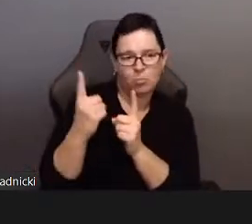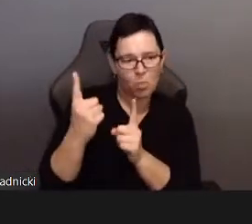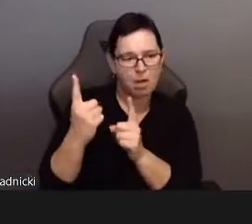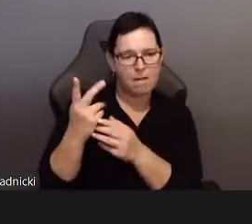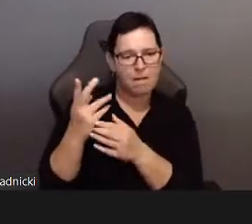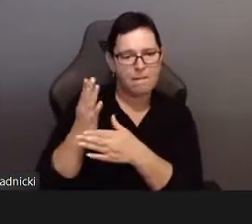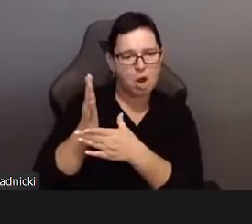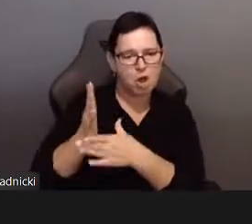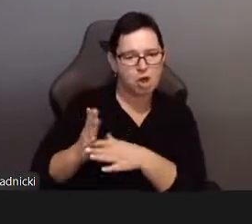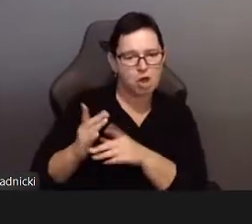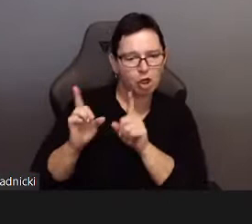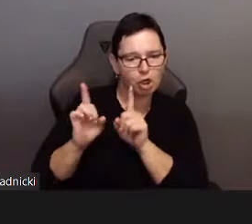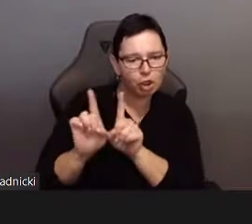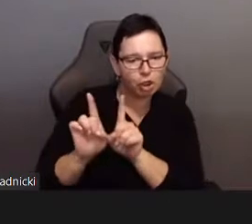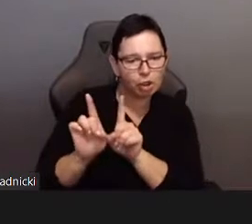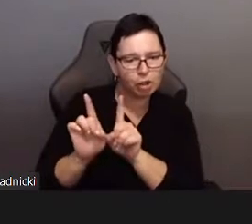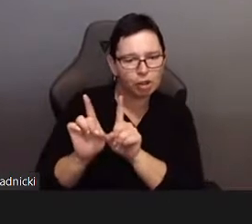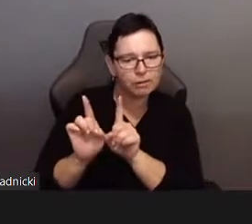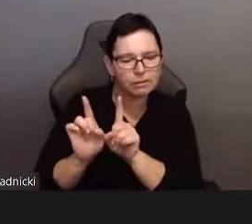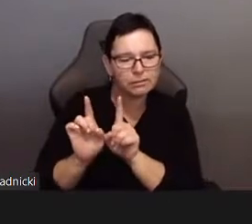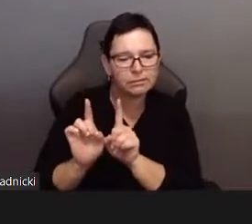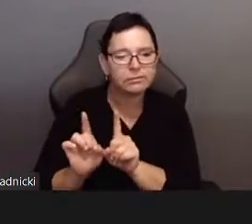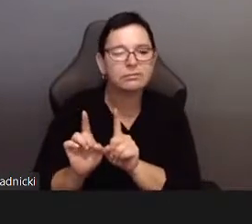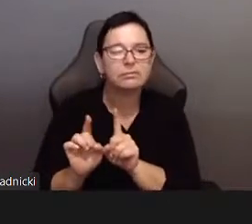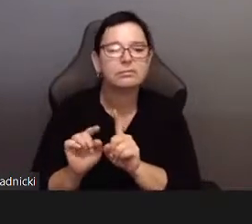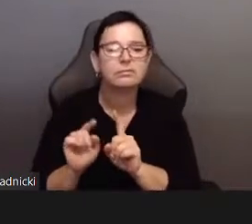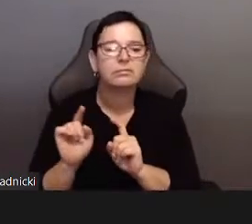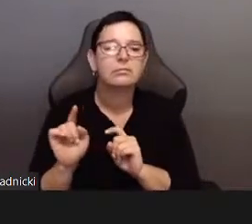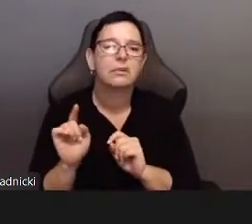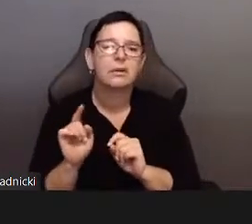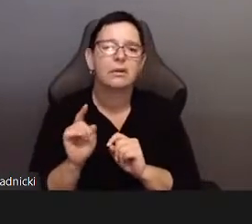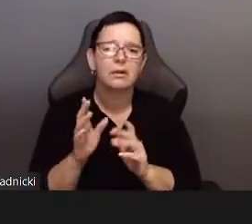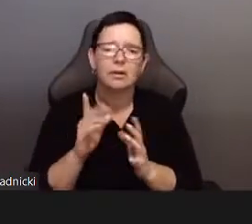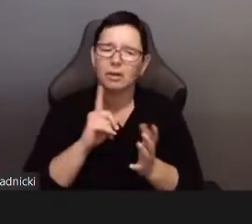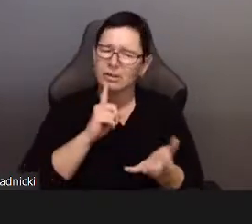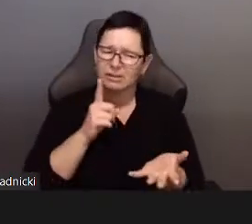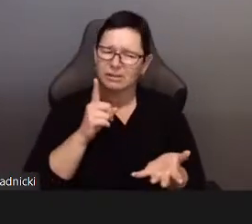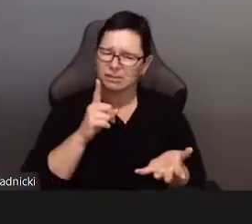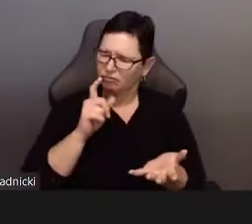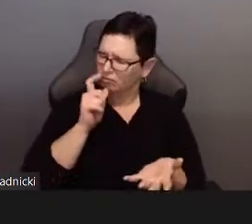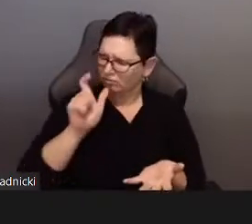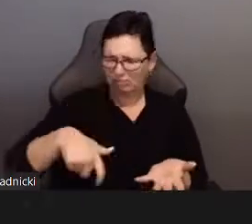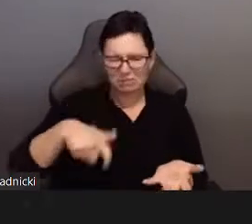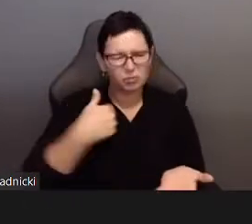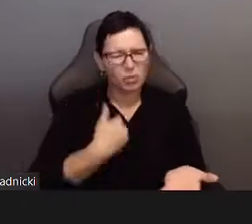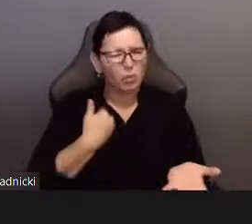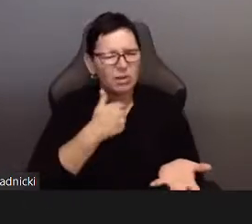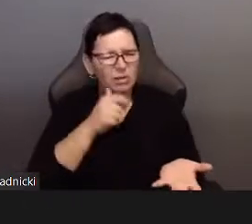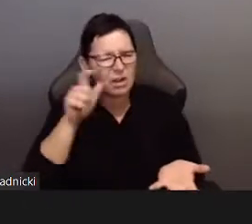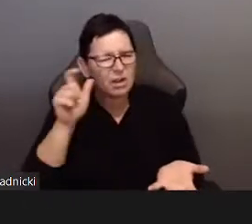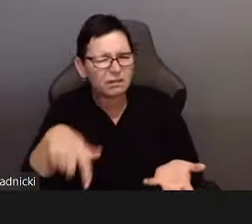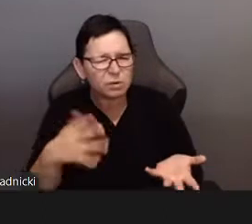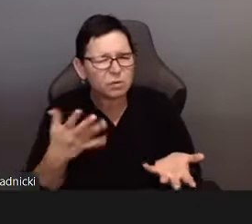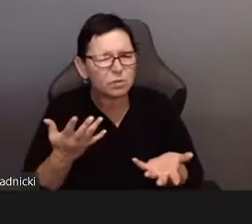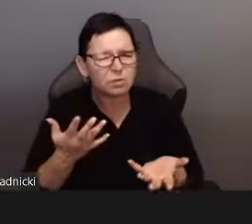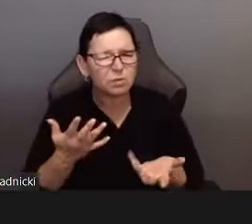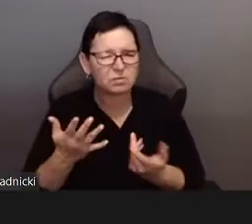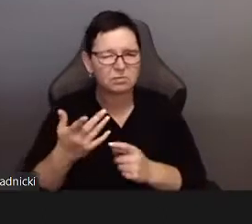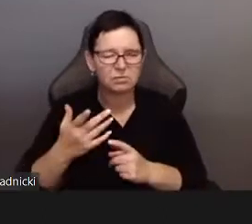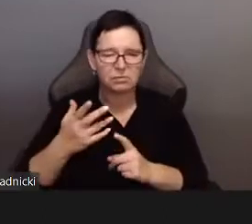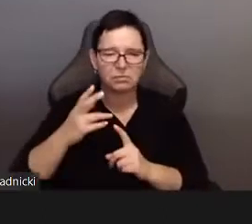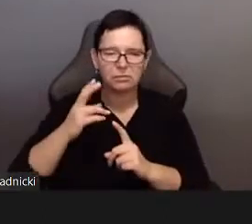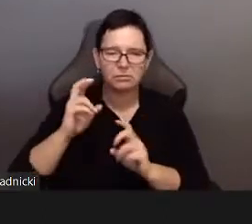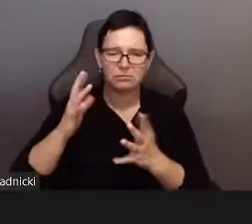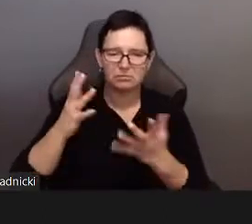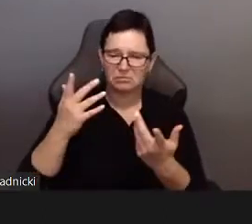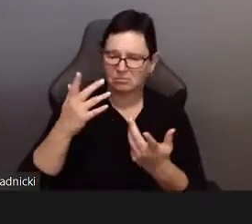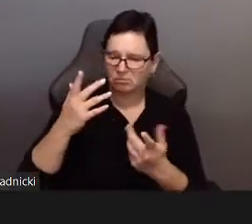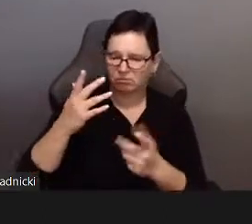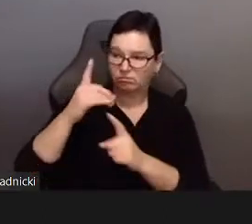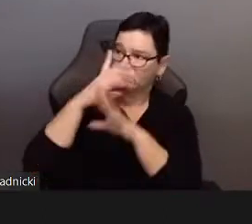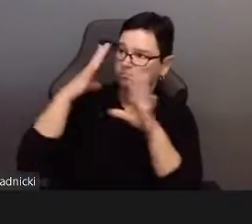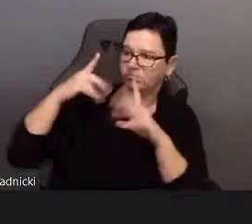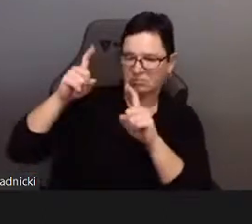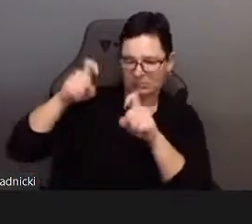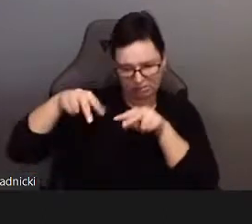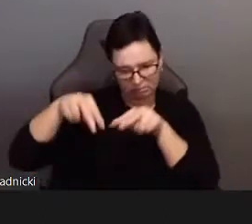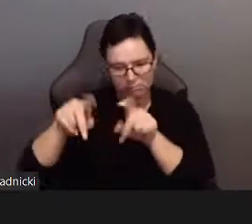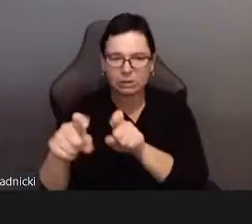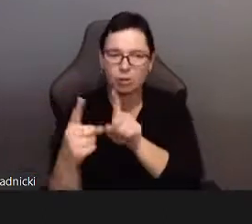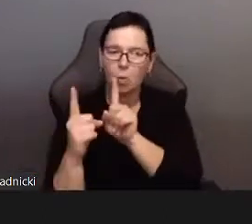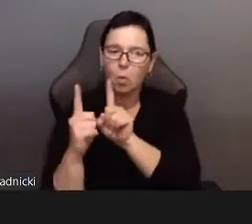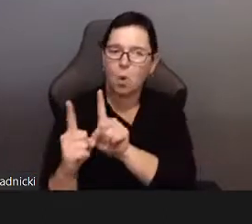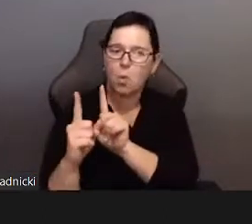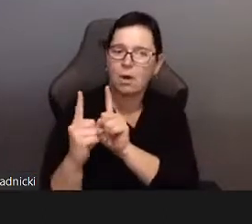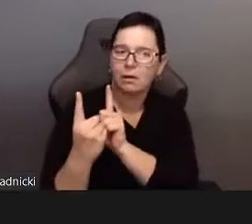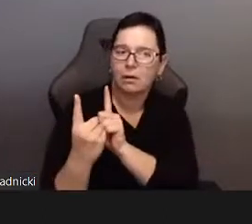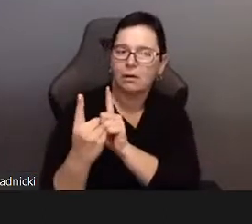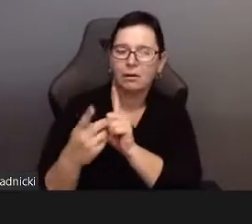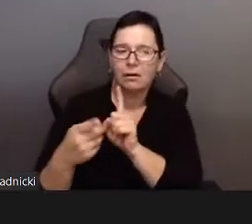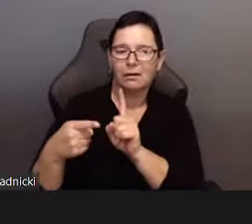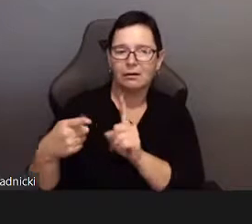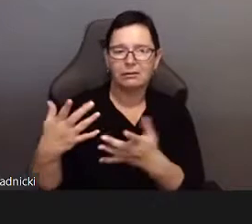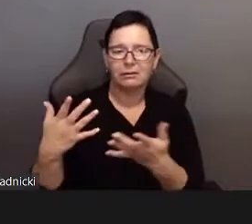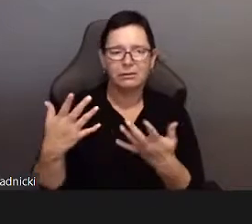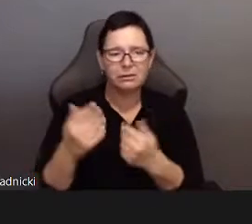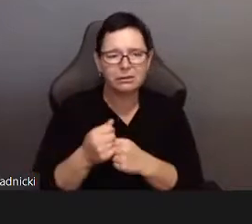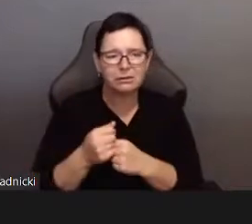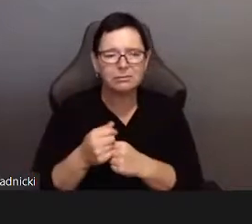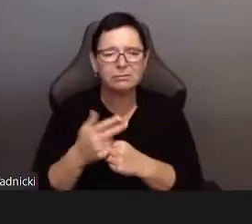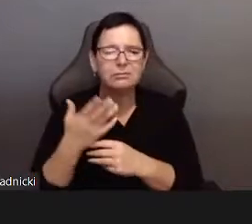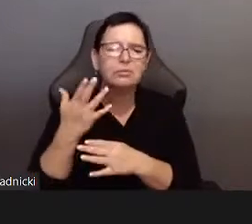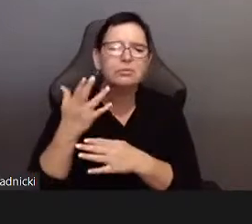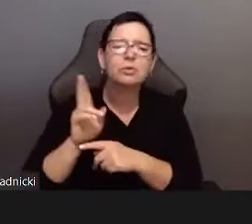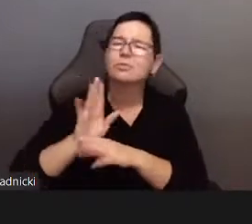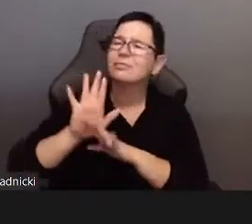Bersani writes that far from apologizing for the promiscuity as a failure to maintain a loving relationship,